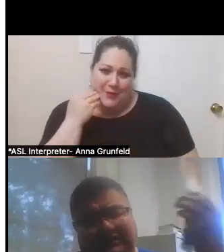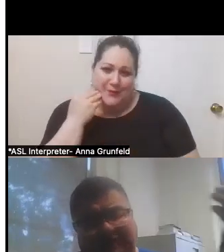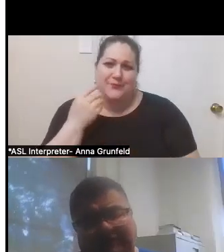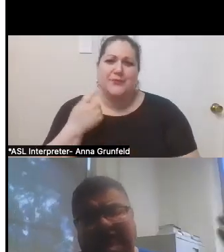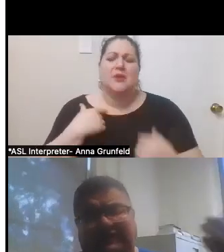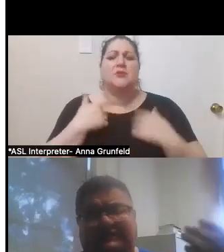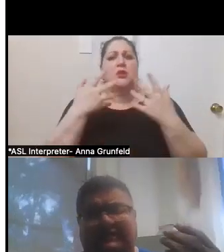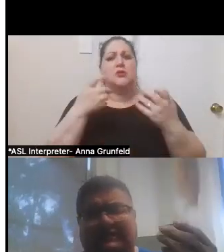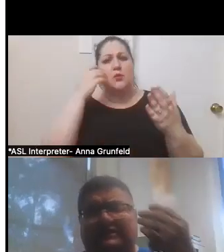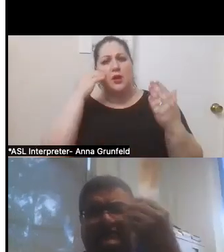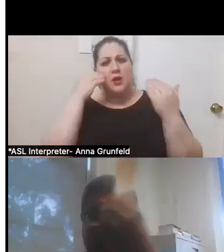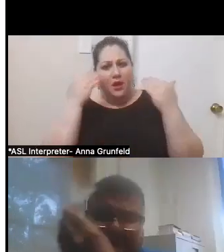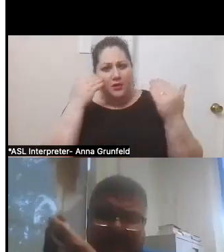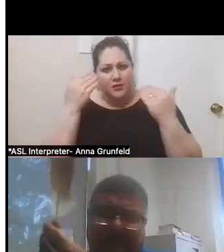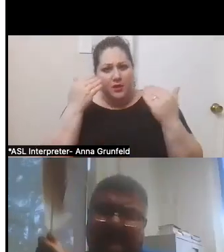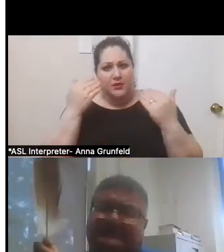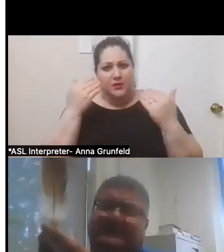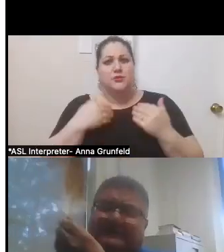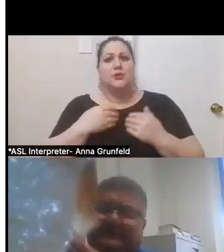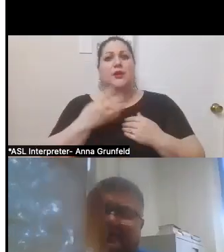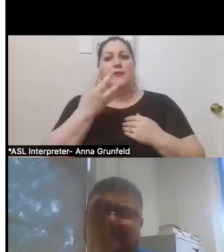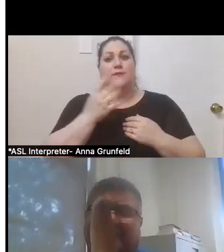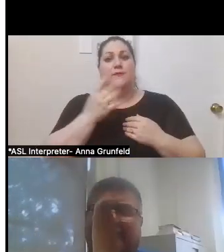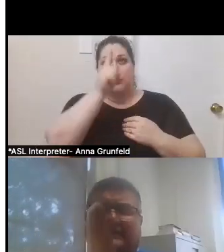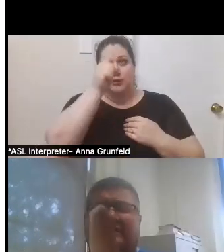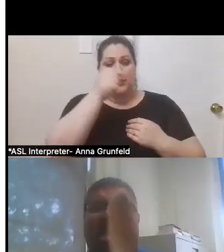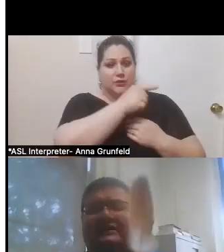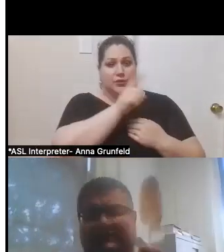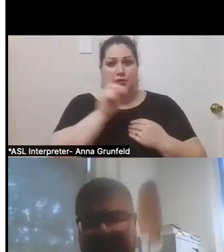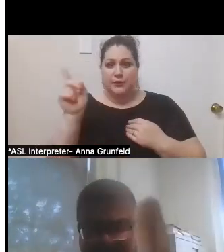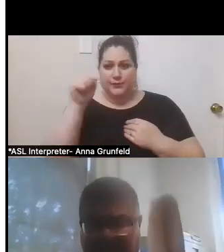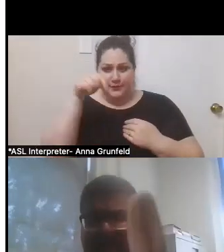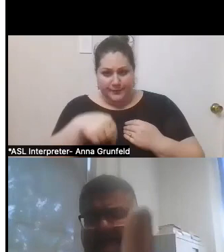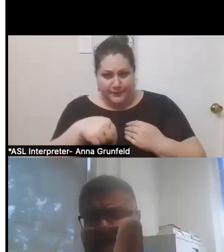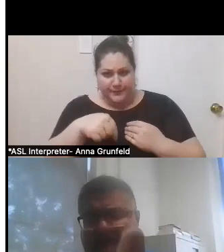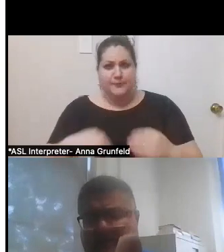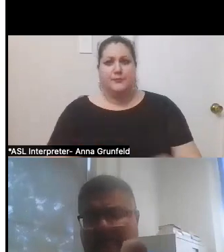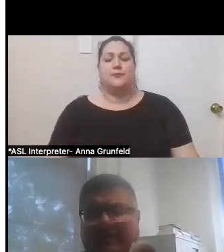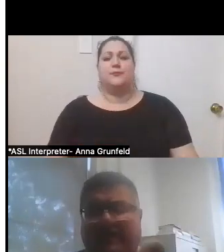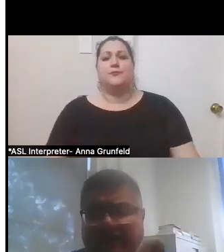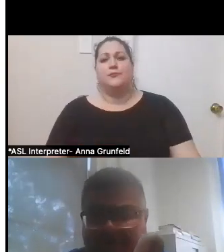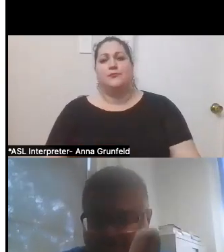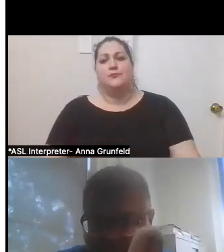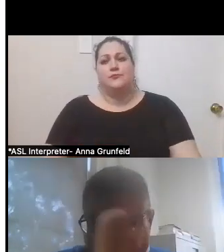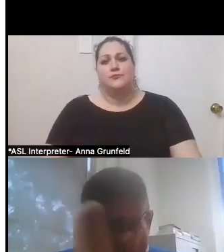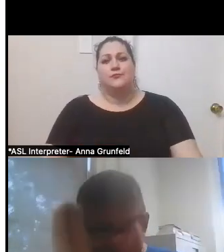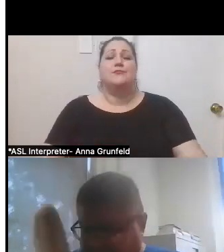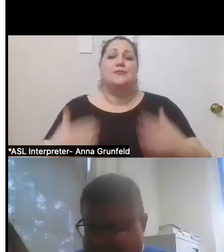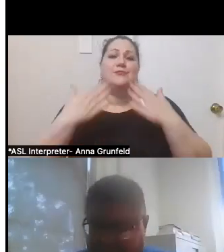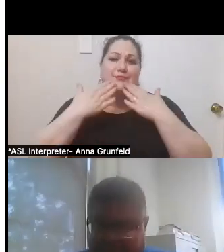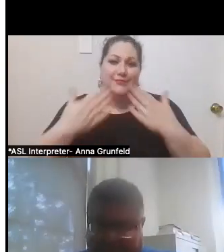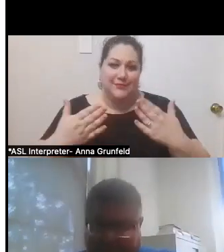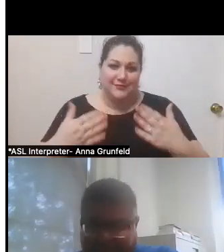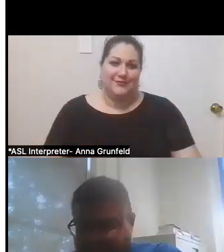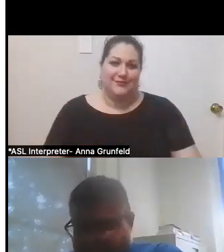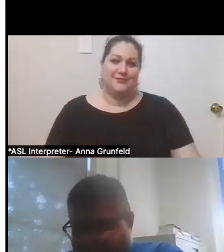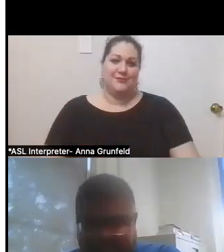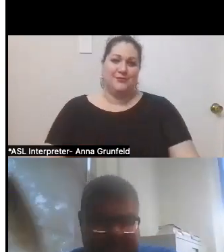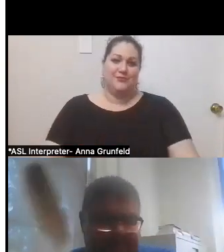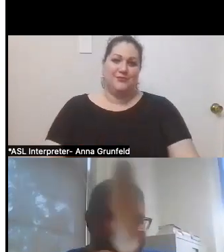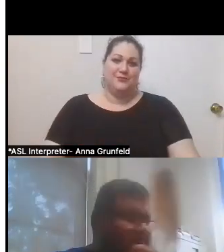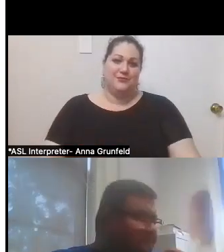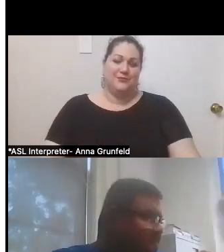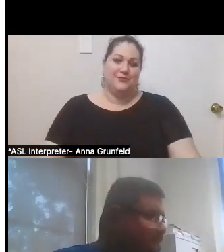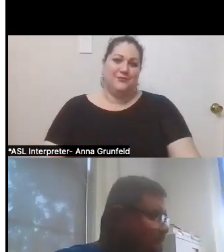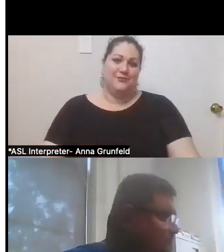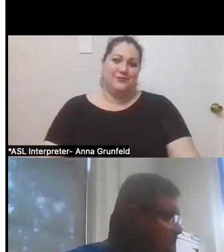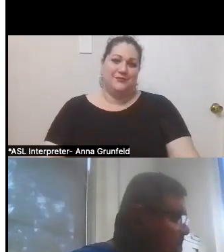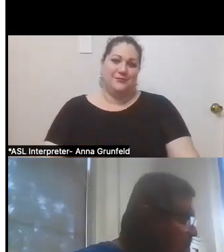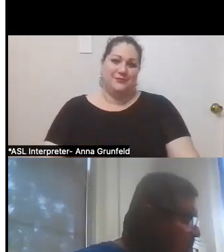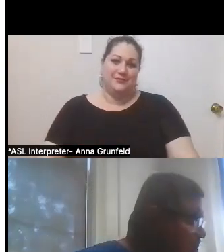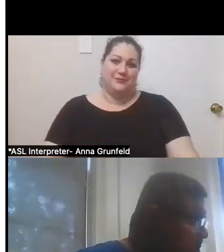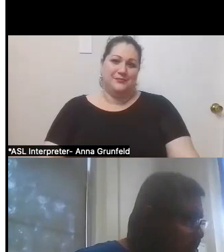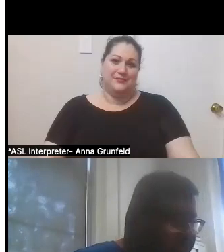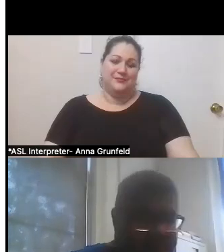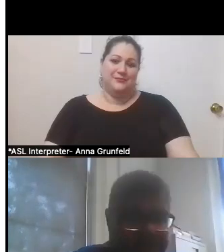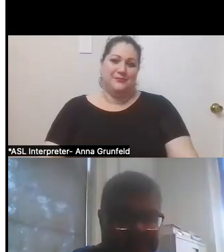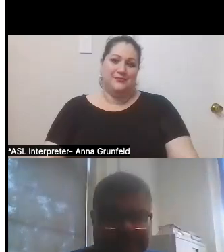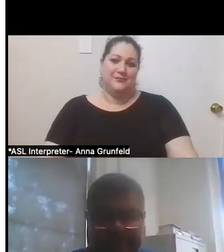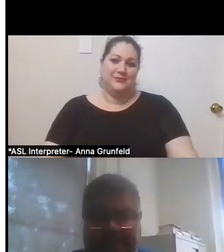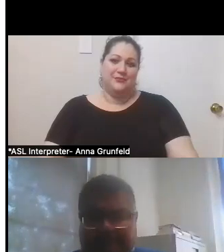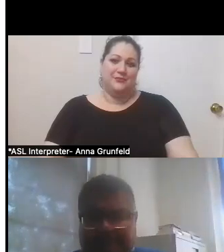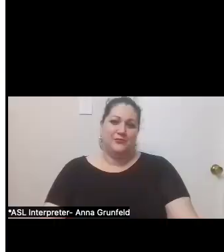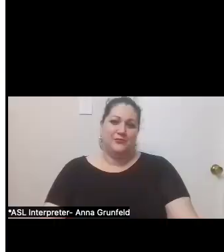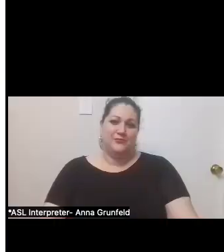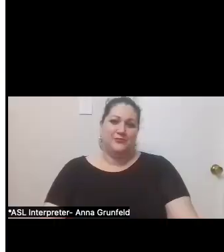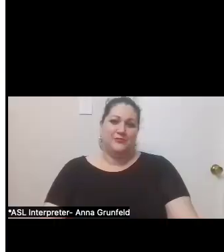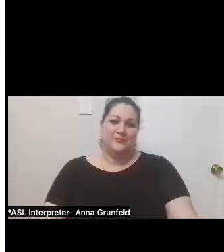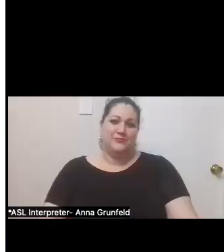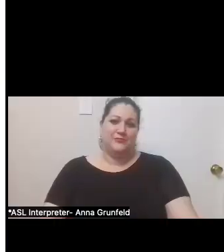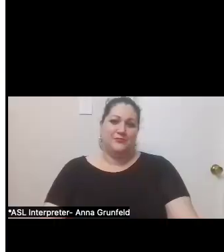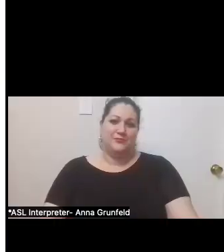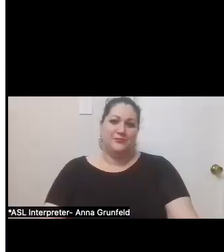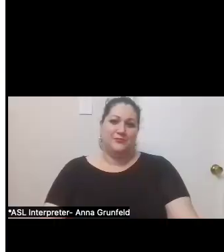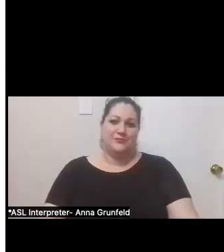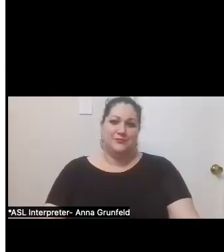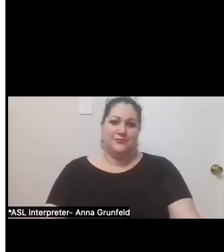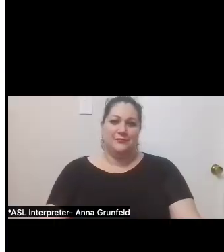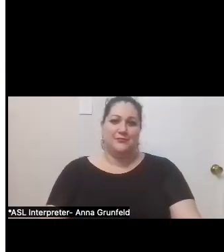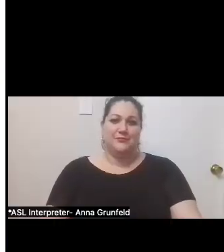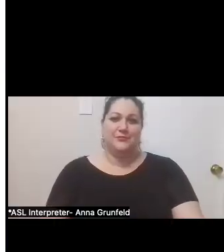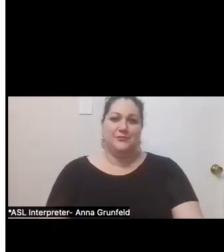Chimi Guh, Chimi Guh, Chimi Guh, Chimi Guh, Chimi Guh.